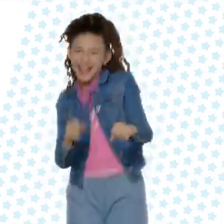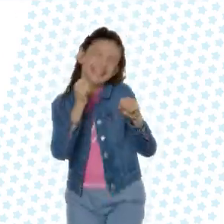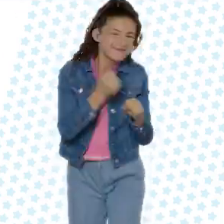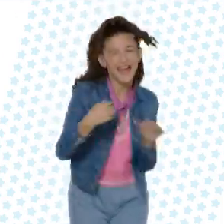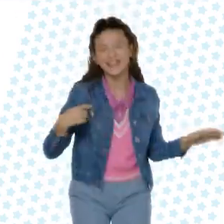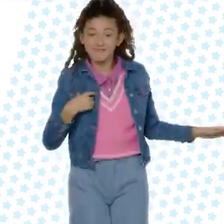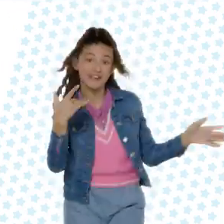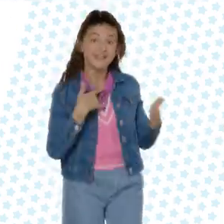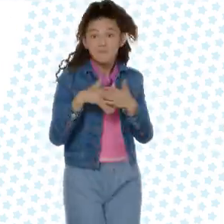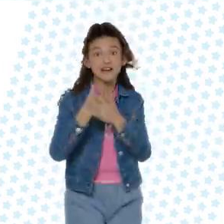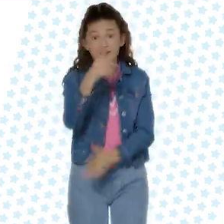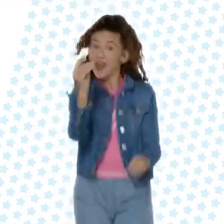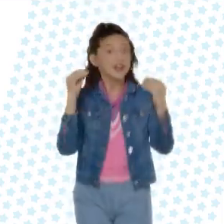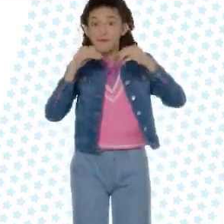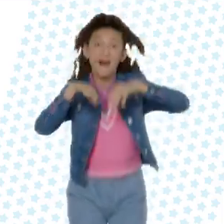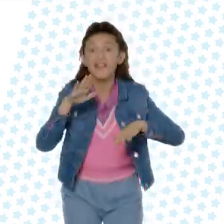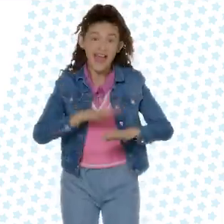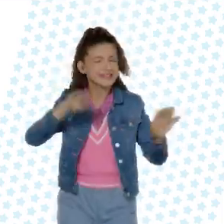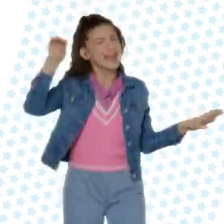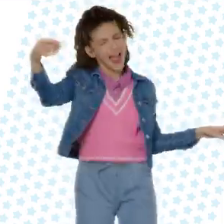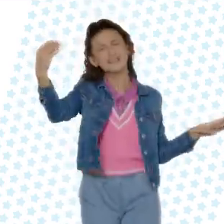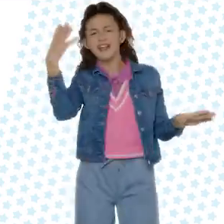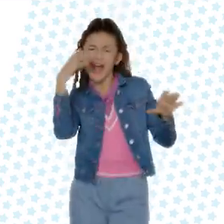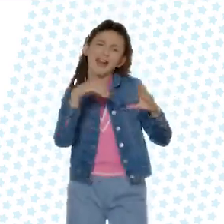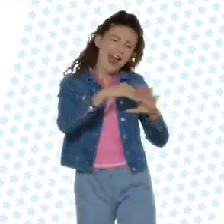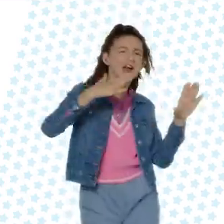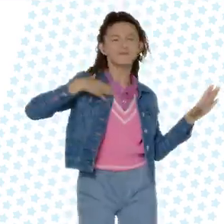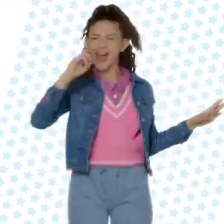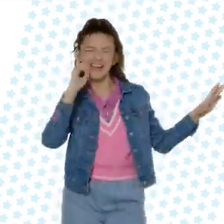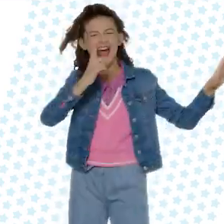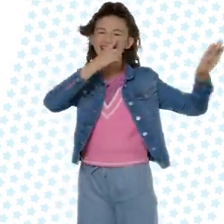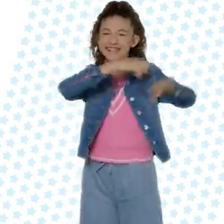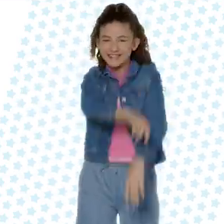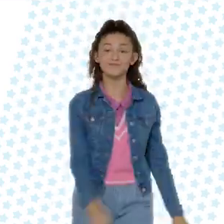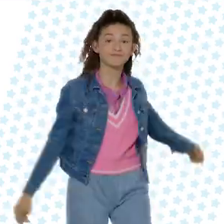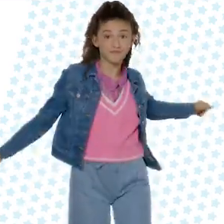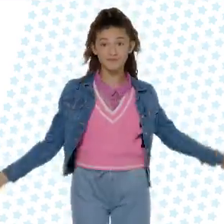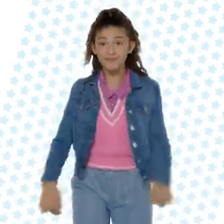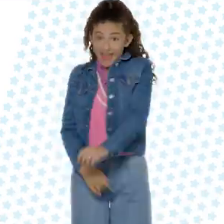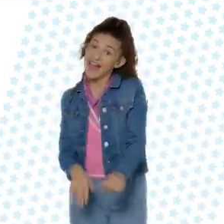You're making me feel brand new You're more than the sunshine in my eyes